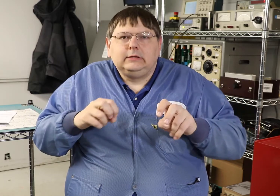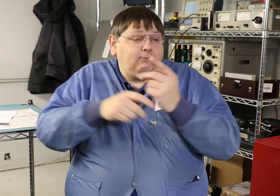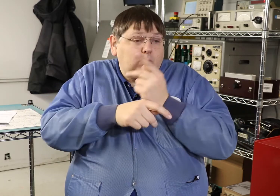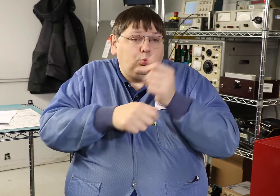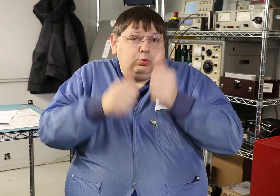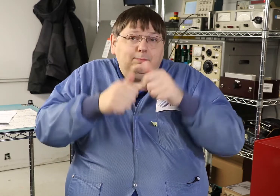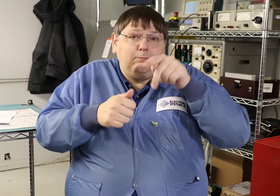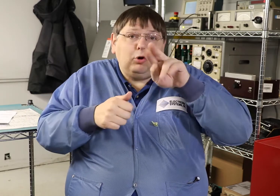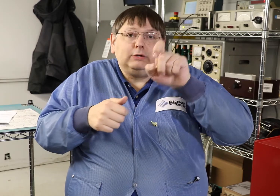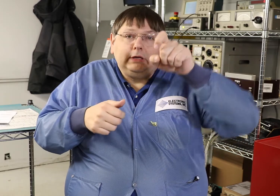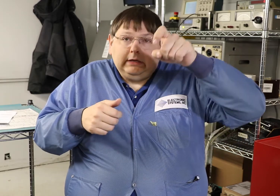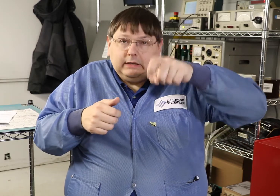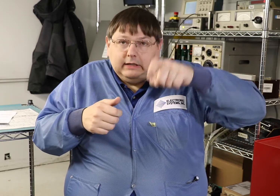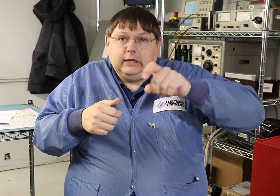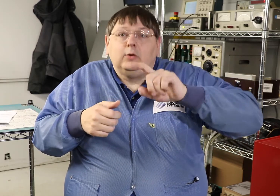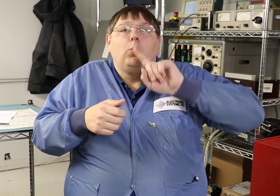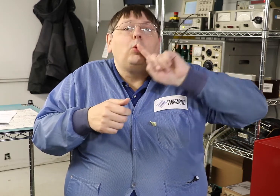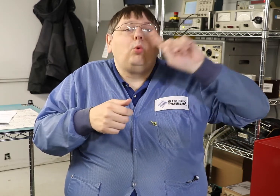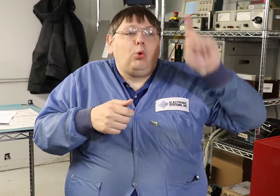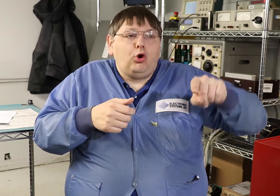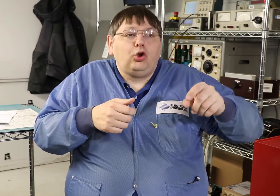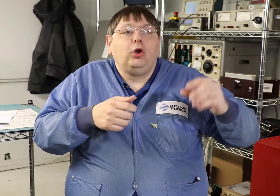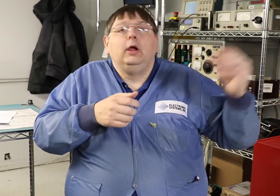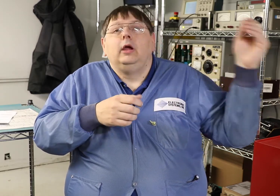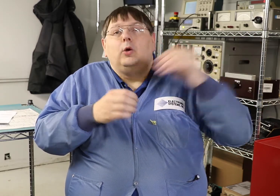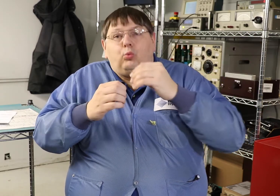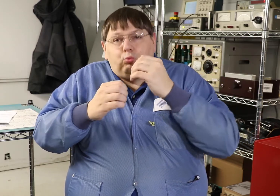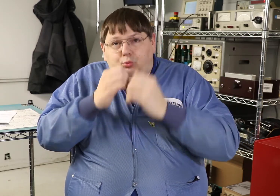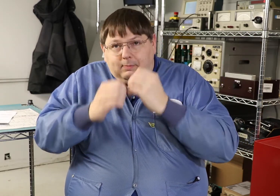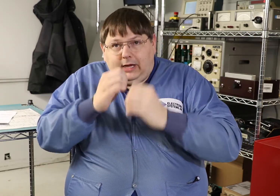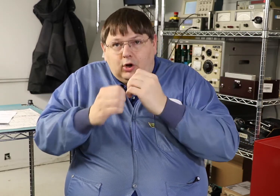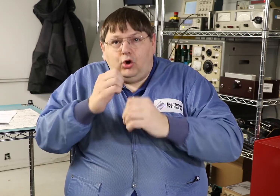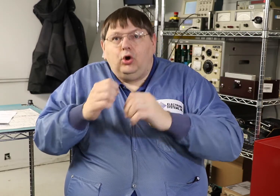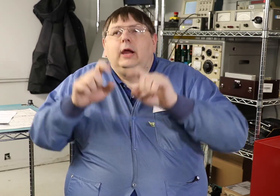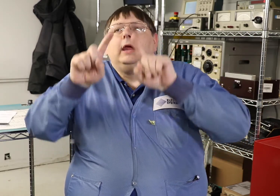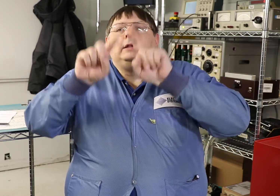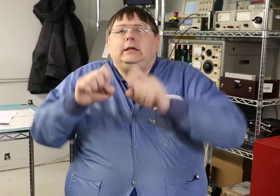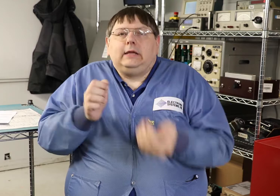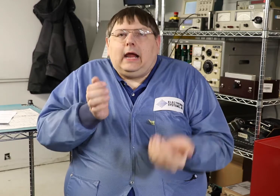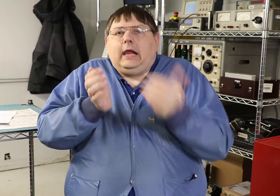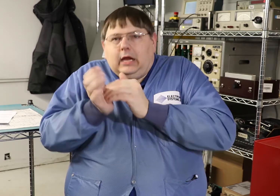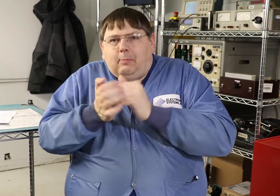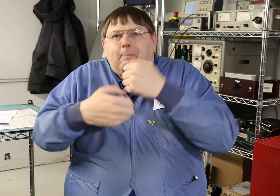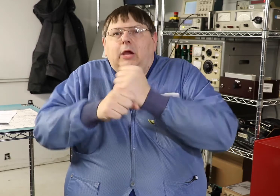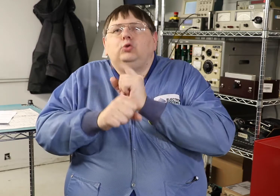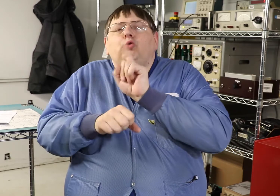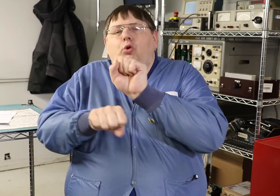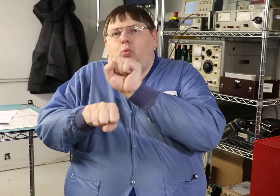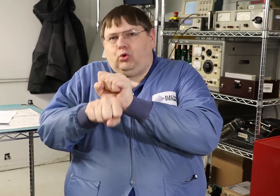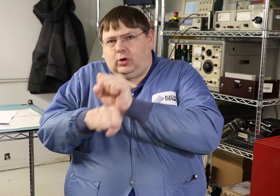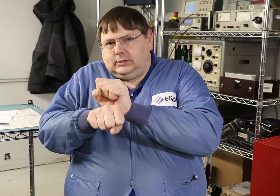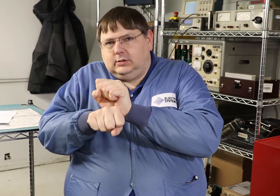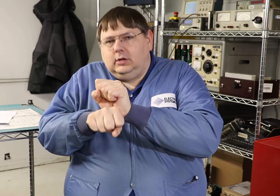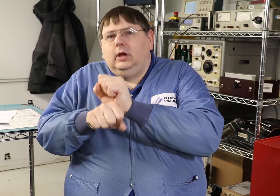I figure out what parts we need, order them -- and when it arrives, I repair. I test the equipment again to make sure it works.